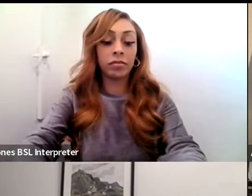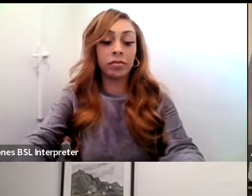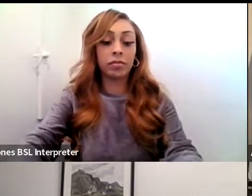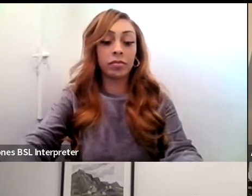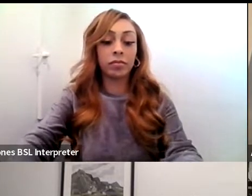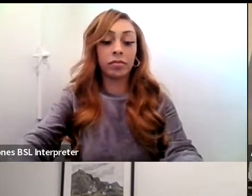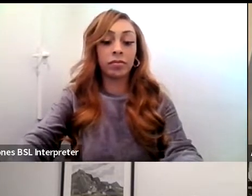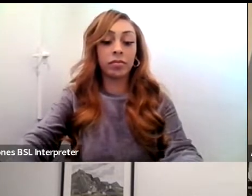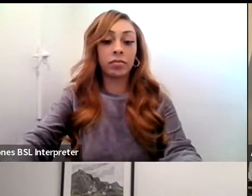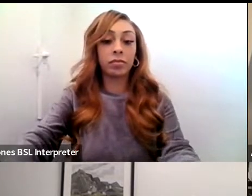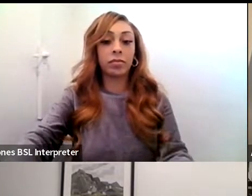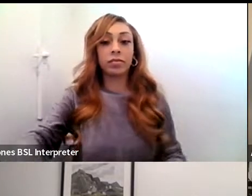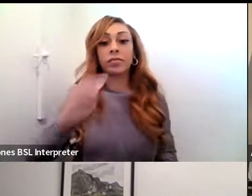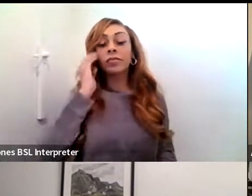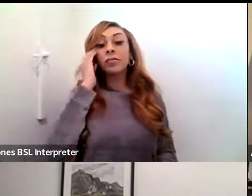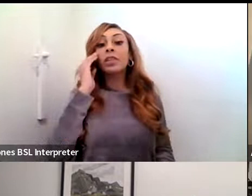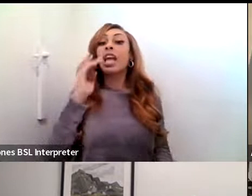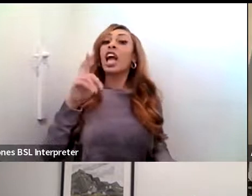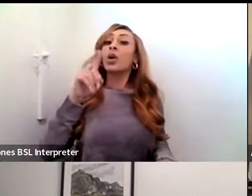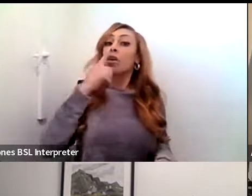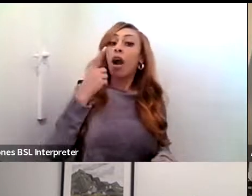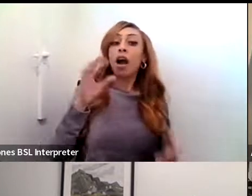Similarly, when you're putting your project budget together,